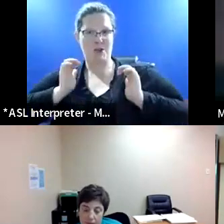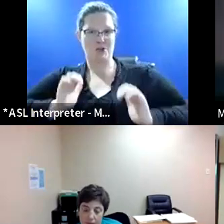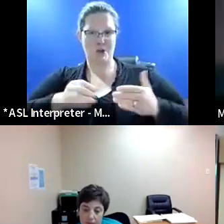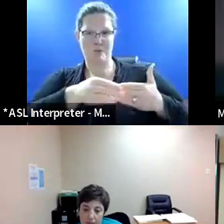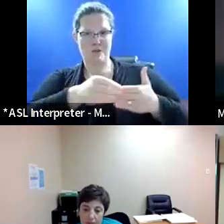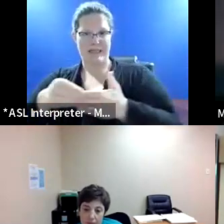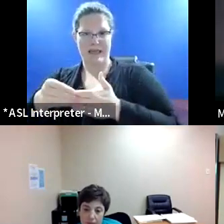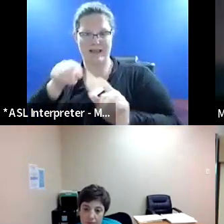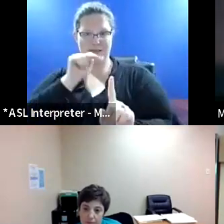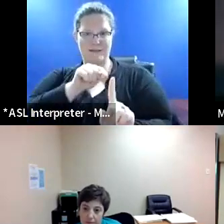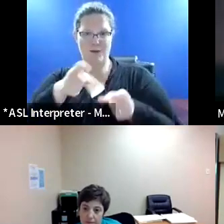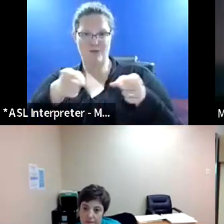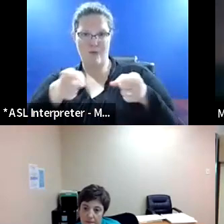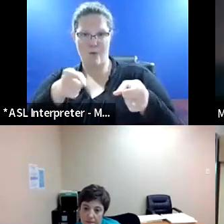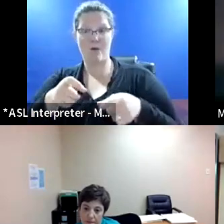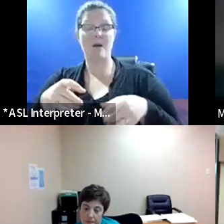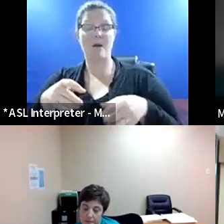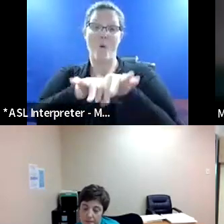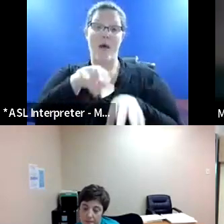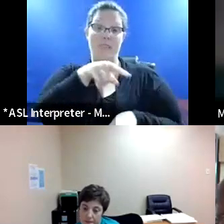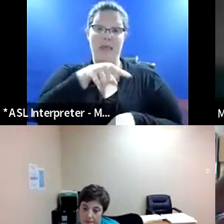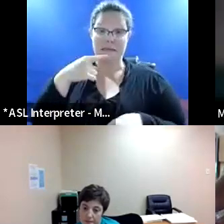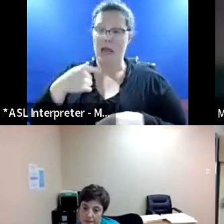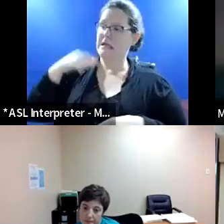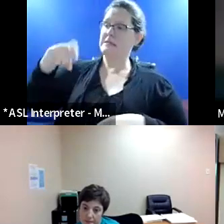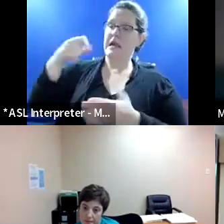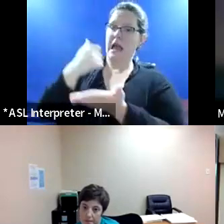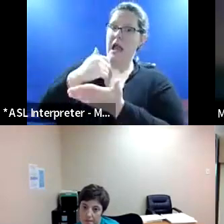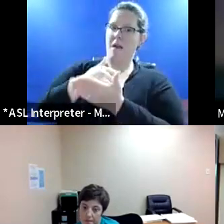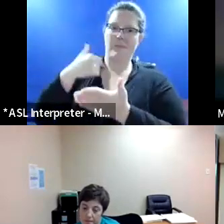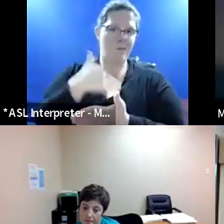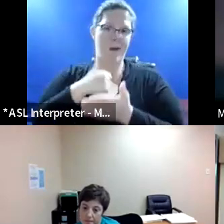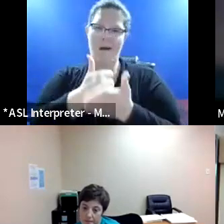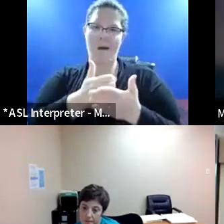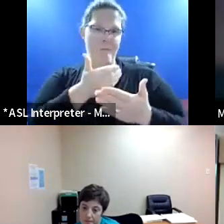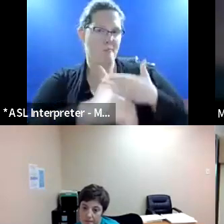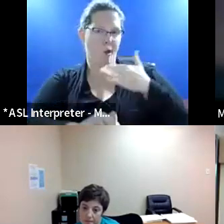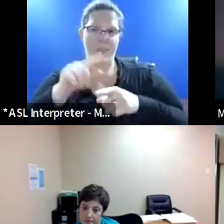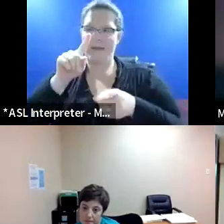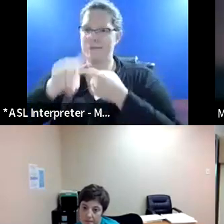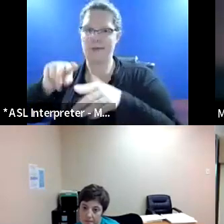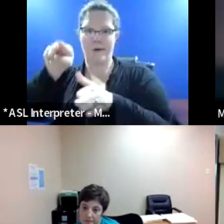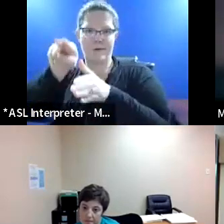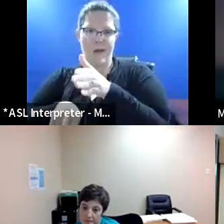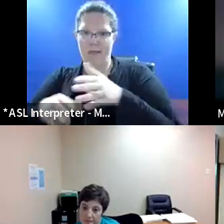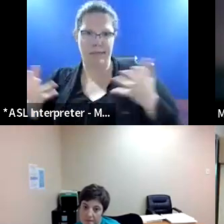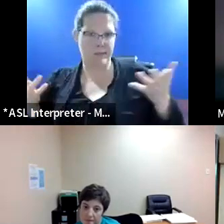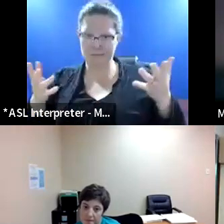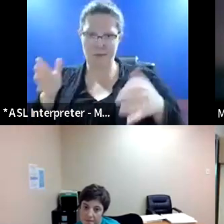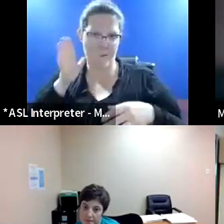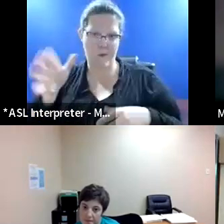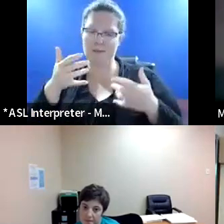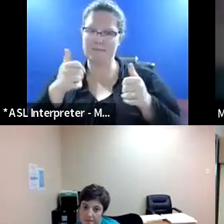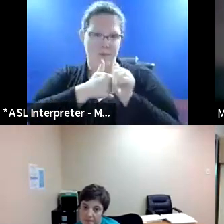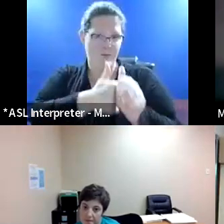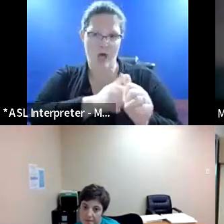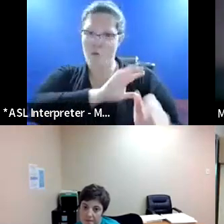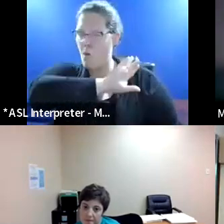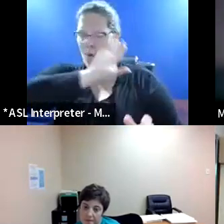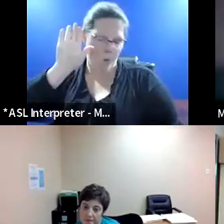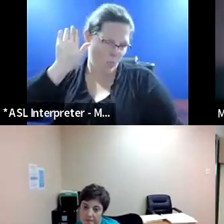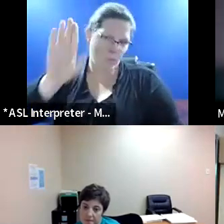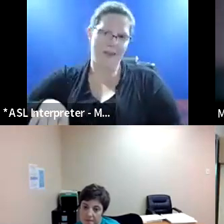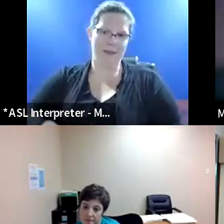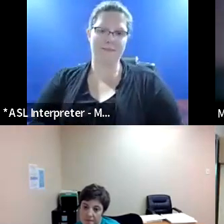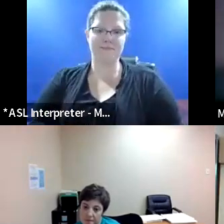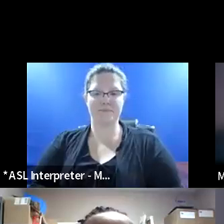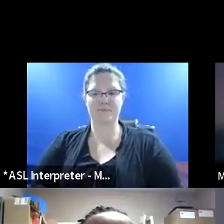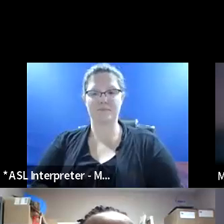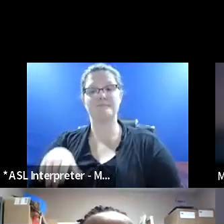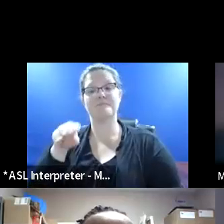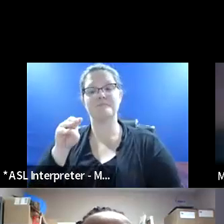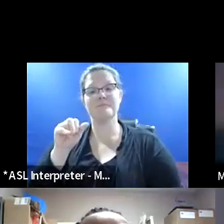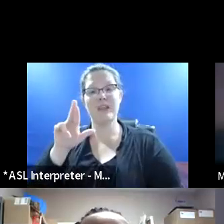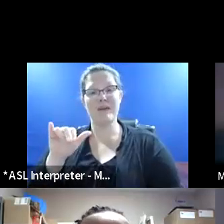OUTSIDE OF OUR AREA IS WHERE THE PROBLEM GOES BUT WE FOLLOW AND CONTINUE TO SUPPORT ALL OF OUR PARTICIPANTS BECAUSE ALL OF OUR PROGRAMS ARE CONSUMER CONTROLLED.